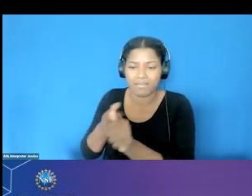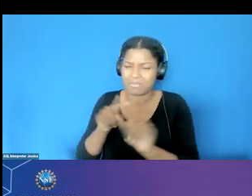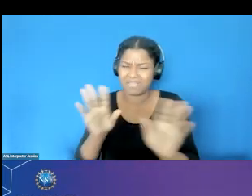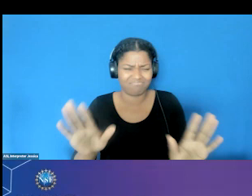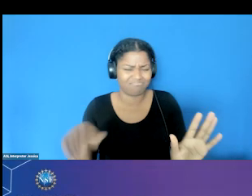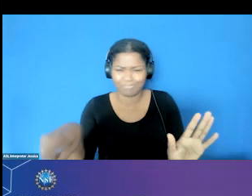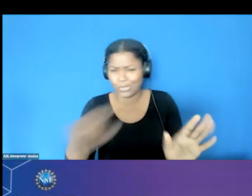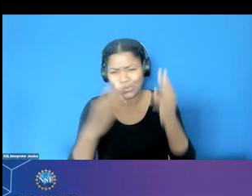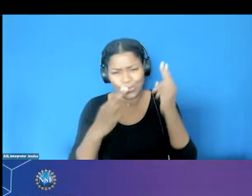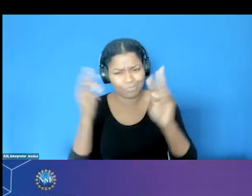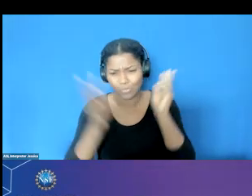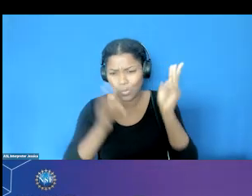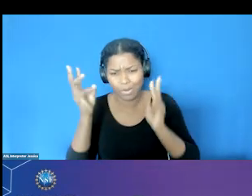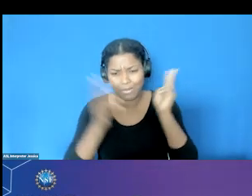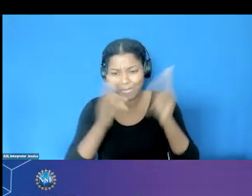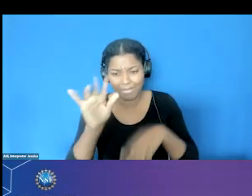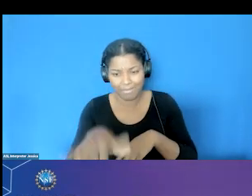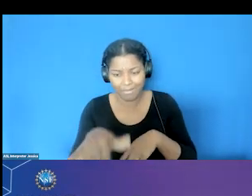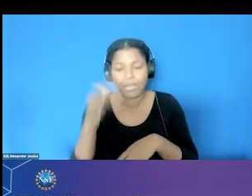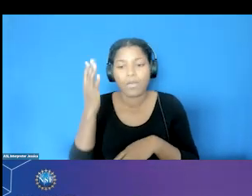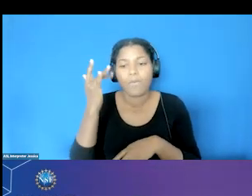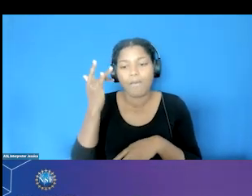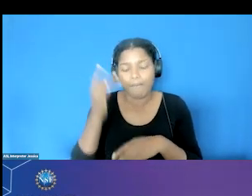from an awardee standpoint because a couple things happen.